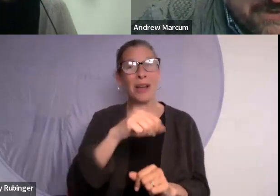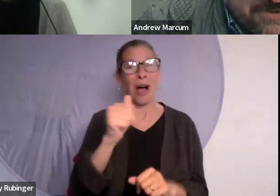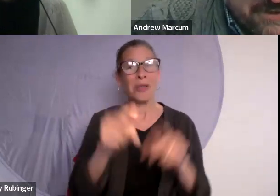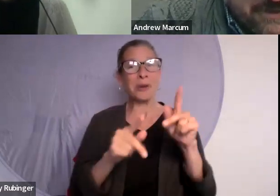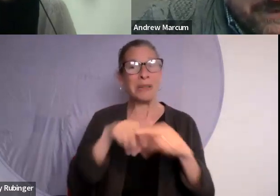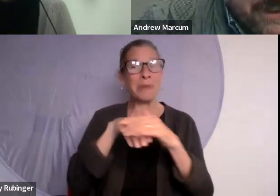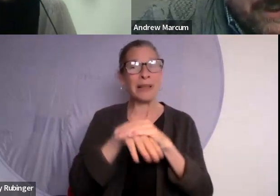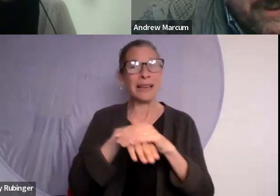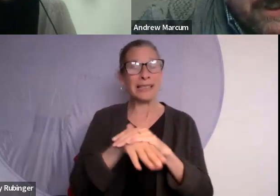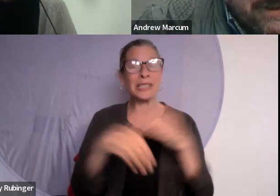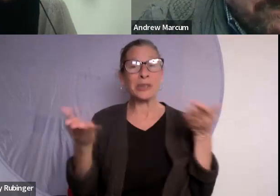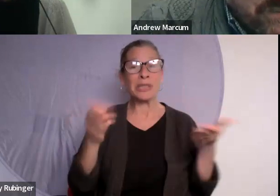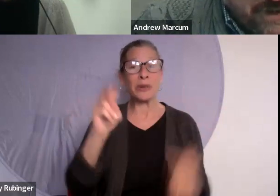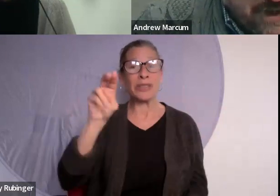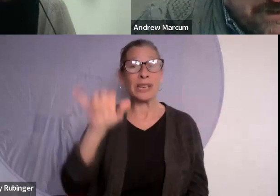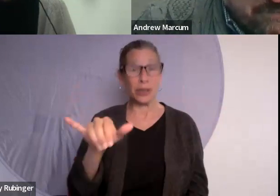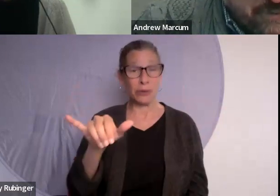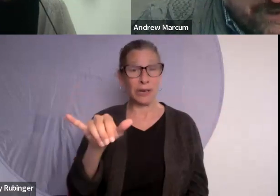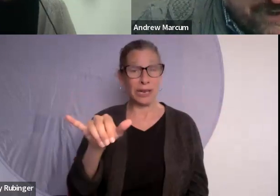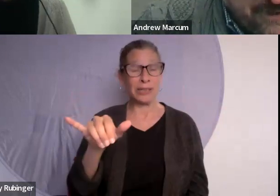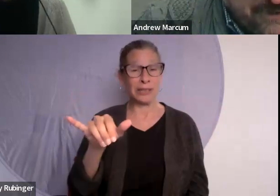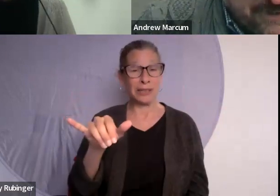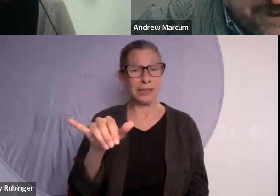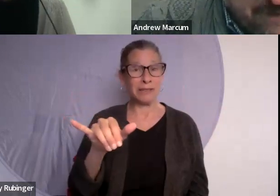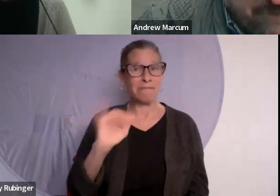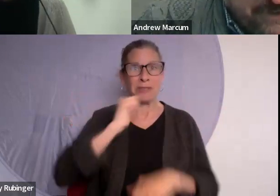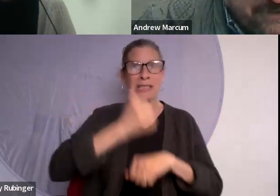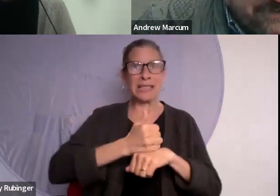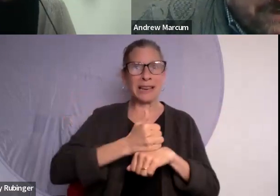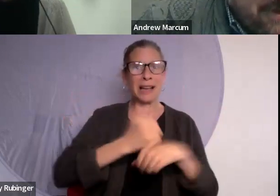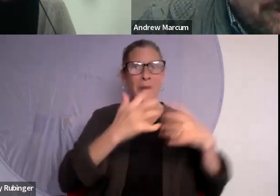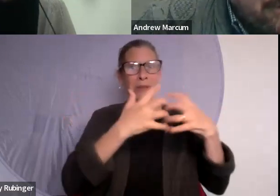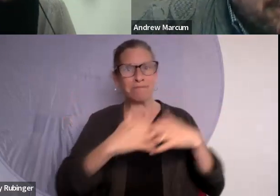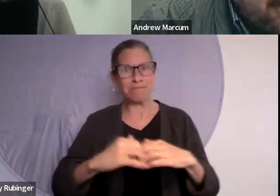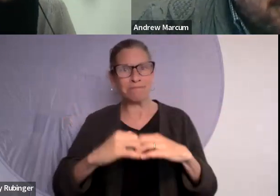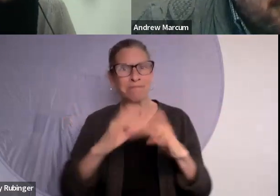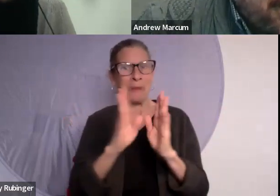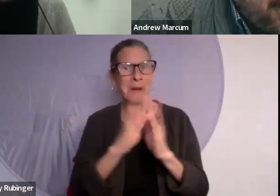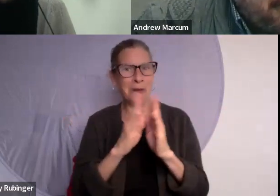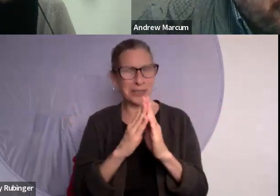services and CUNY for putting together this conference and